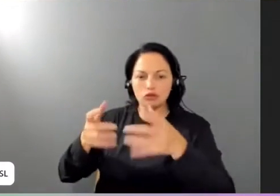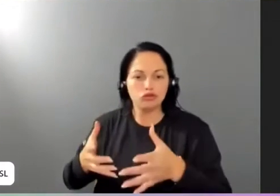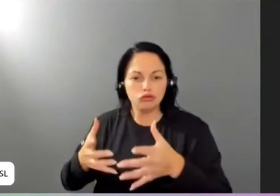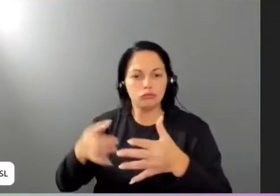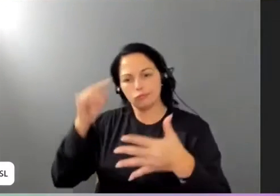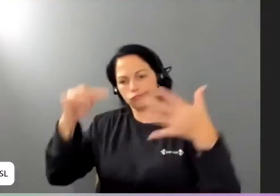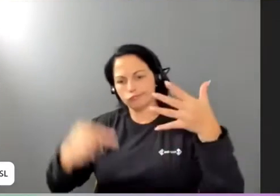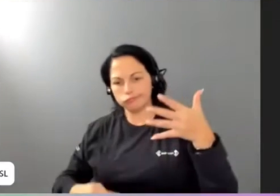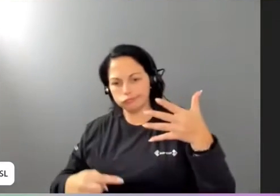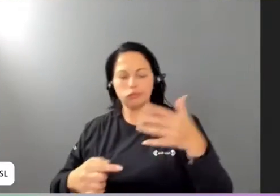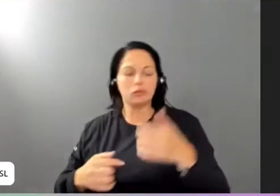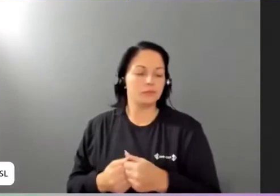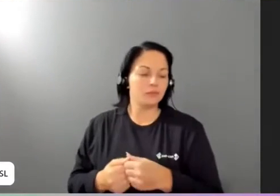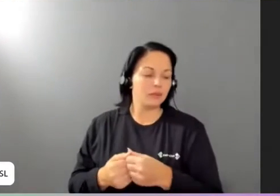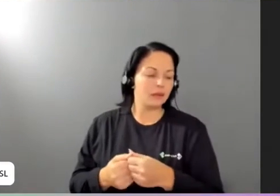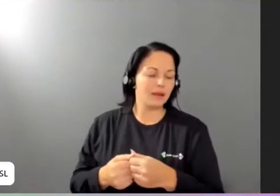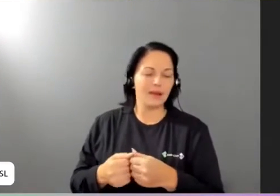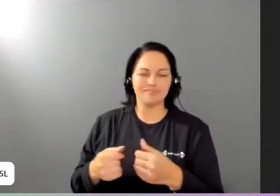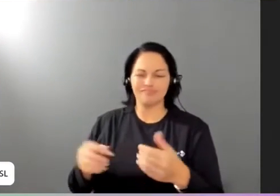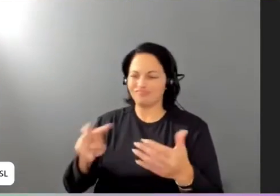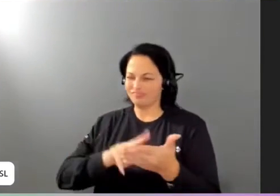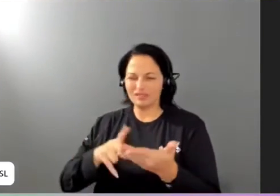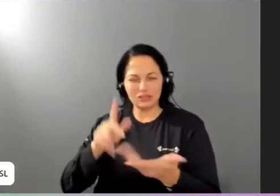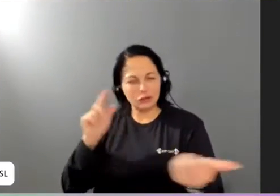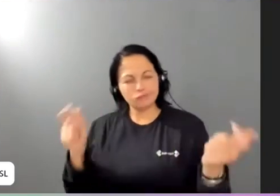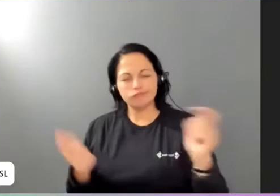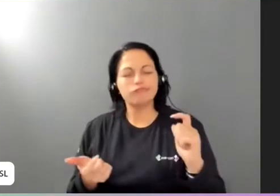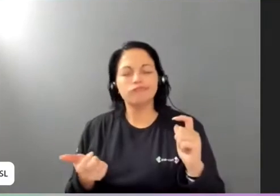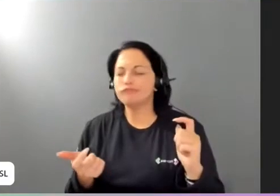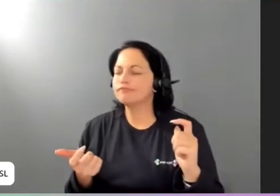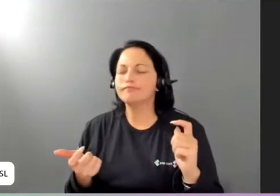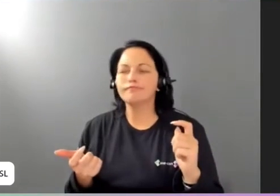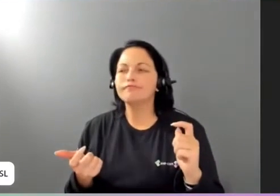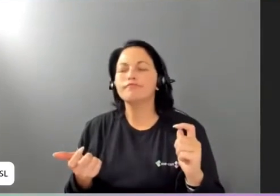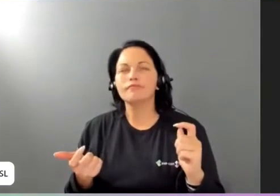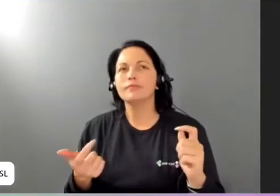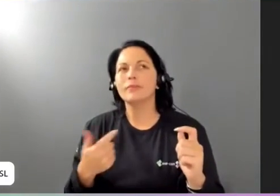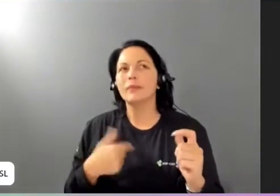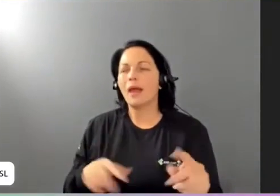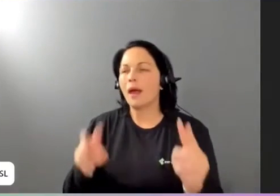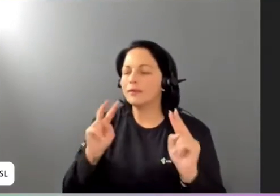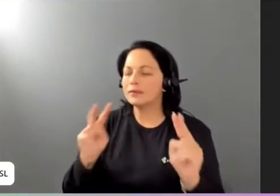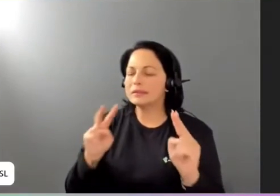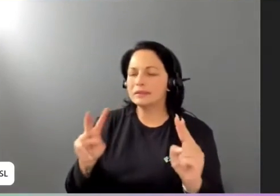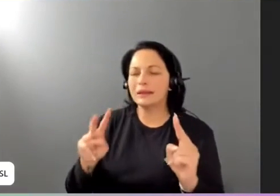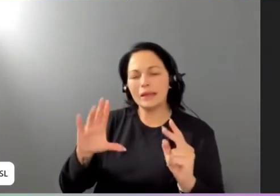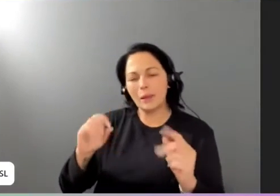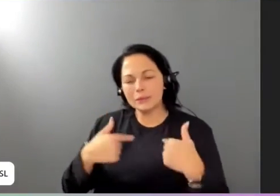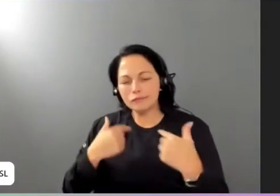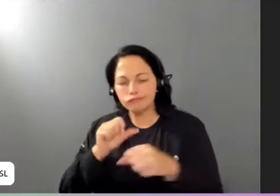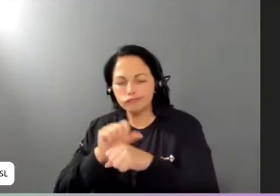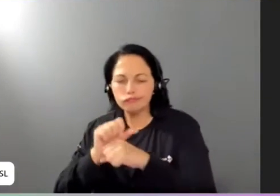awareness across the organization with senior executives, with line managers. And by change, I